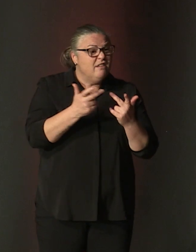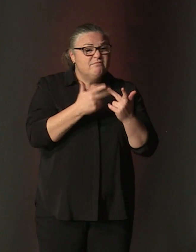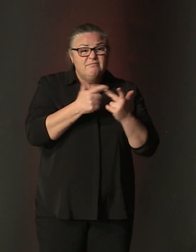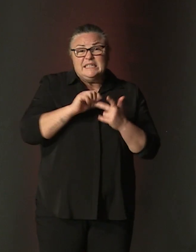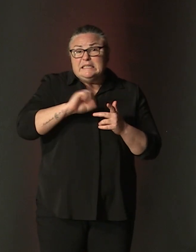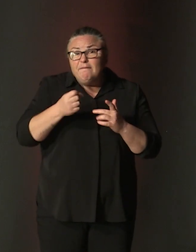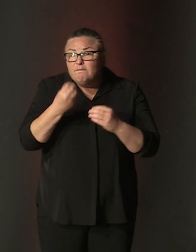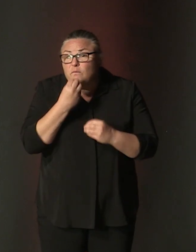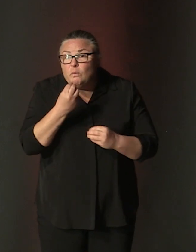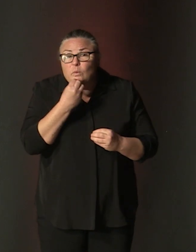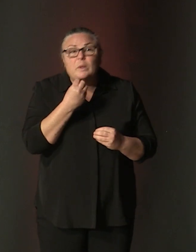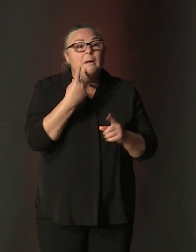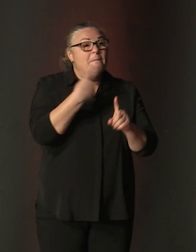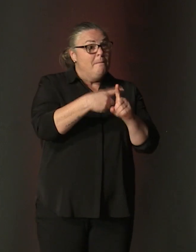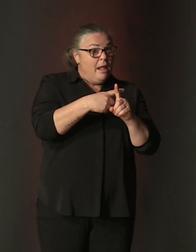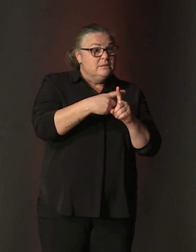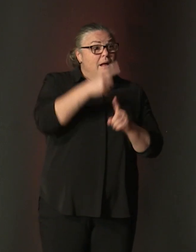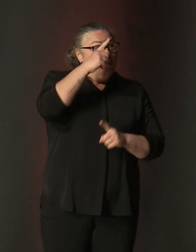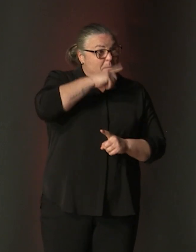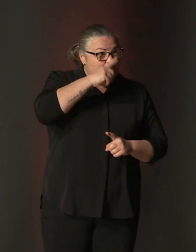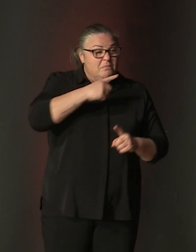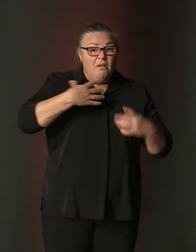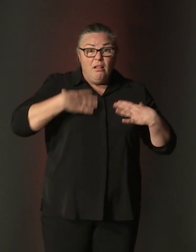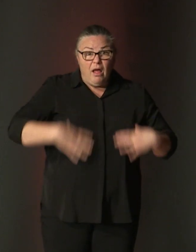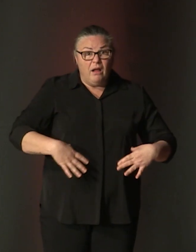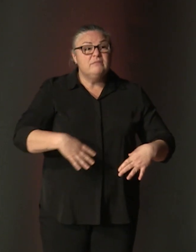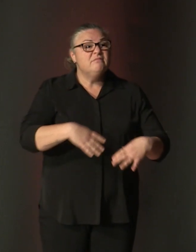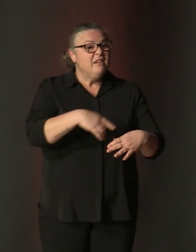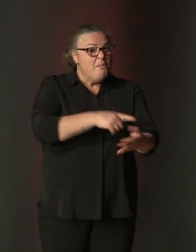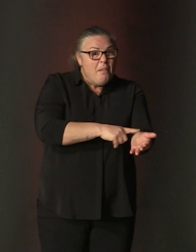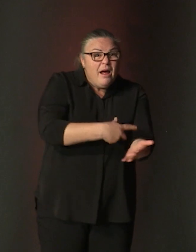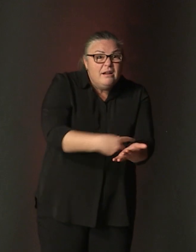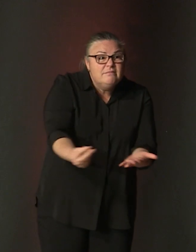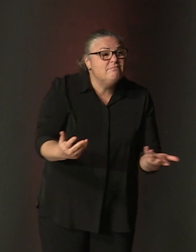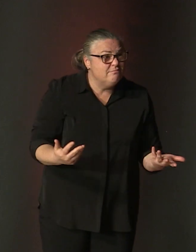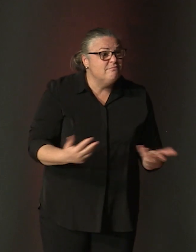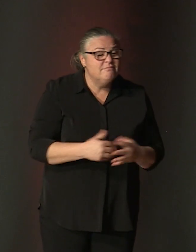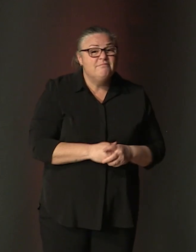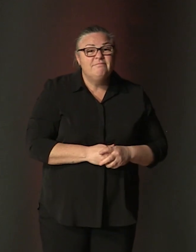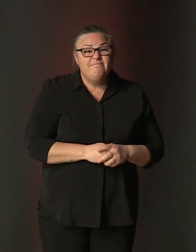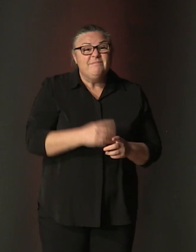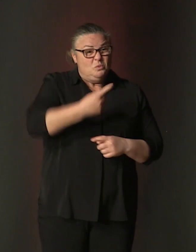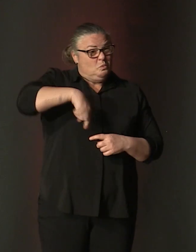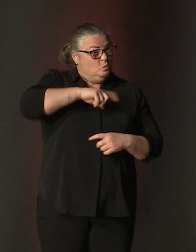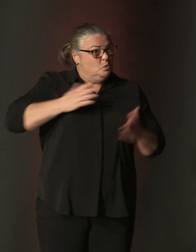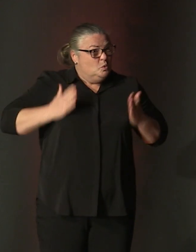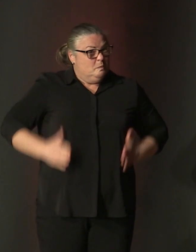That, of course, raises health concerns for all animals, including us humans.